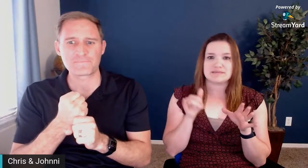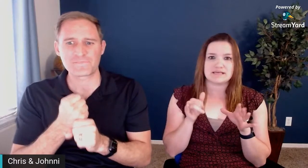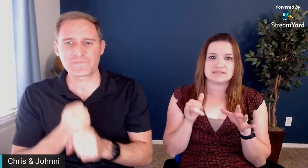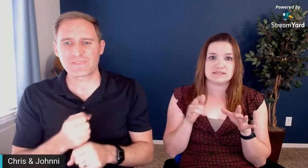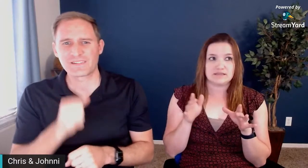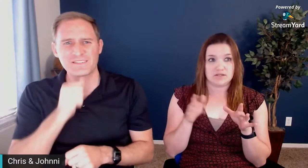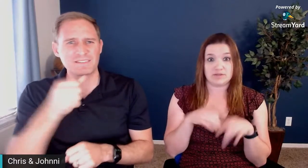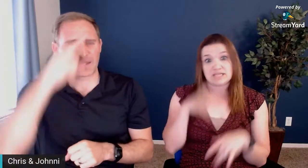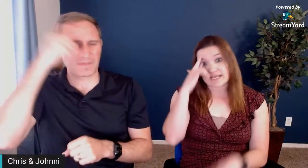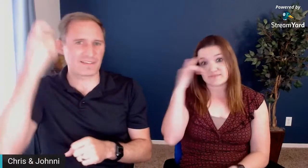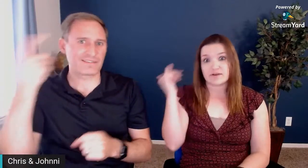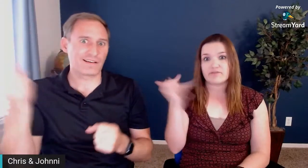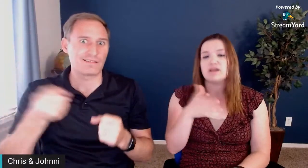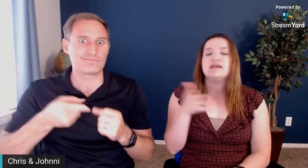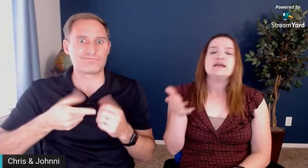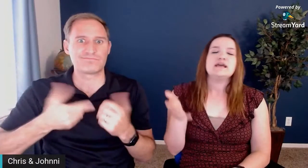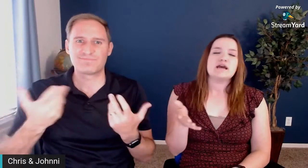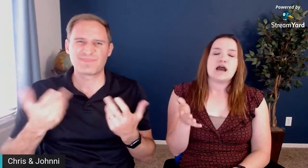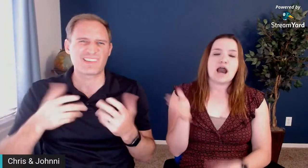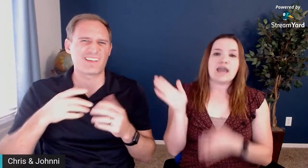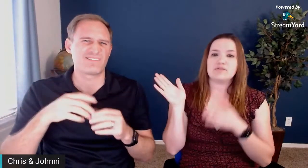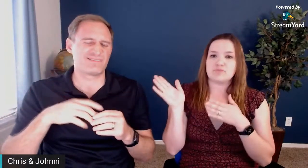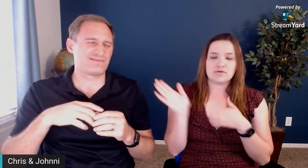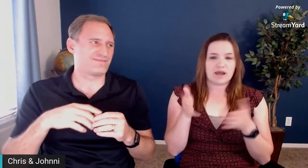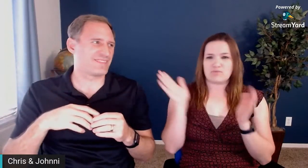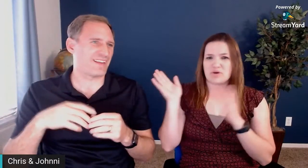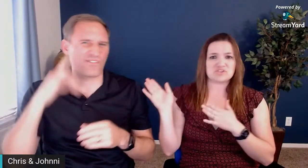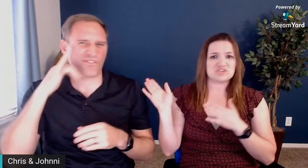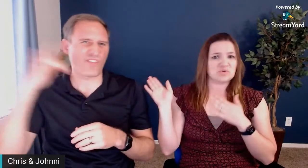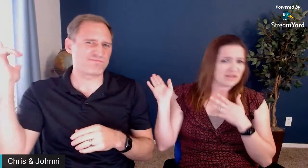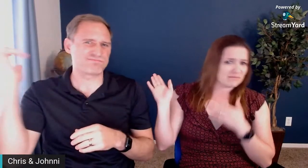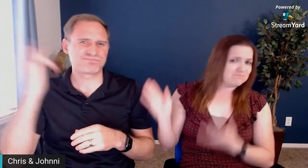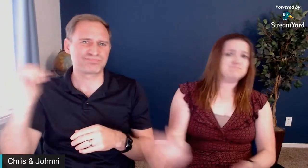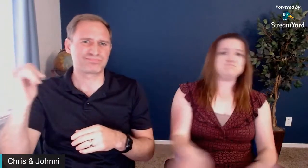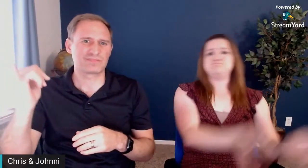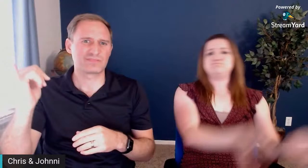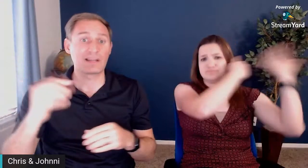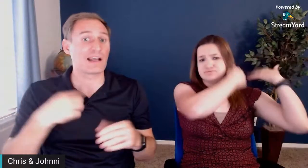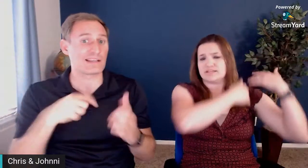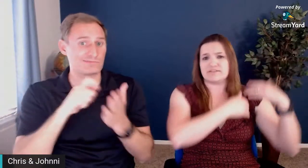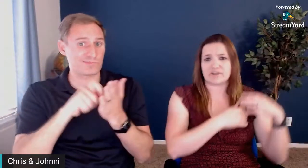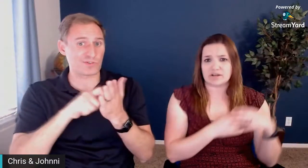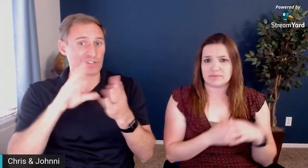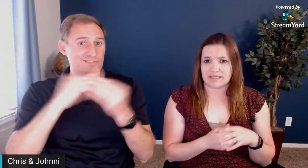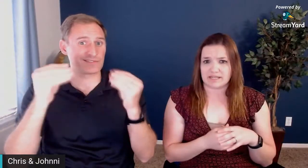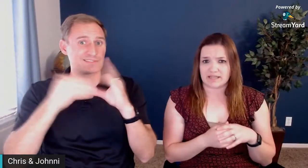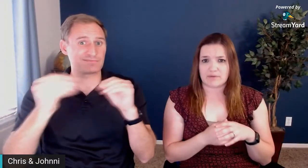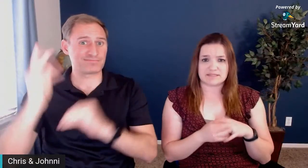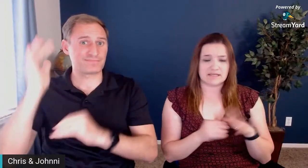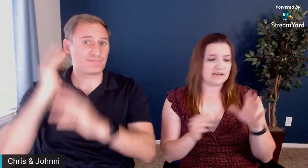because you know it takes forever i had wrote i wrote the story in the very beginning that was a